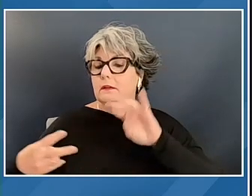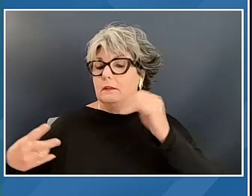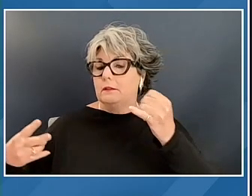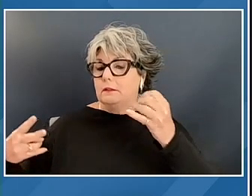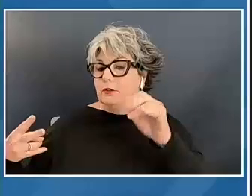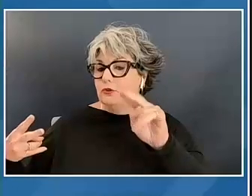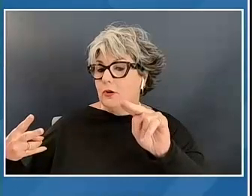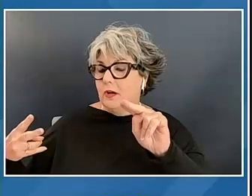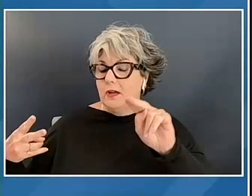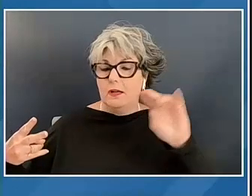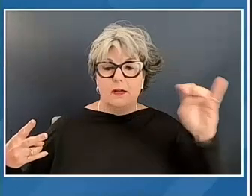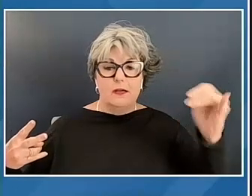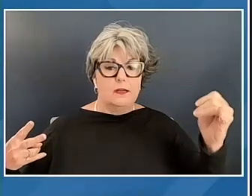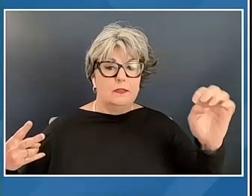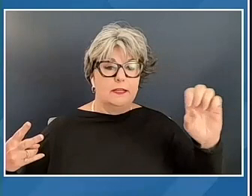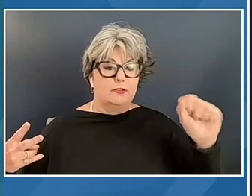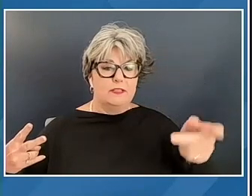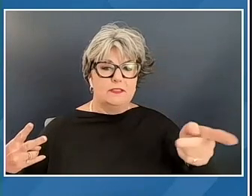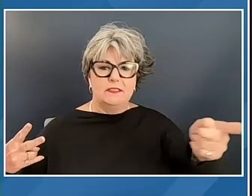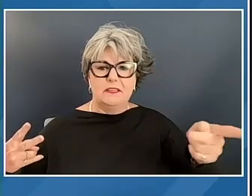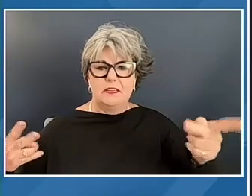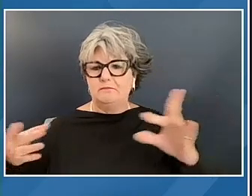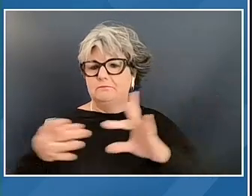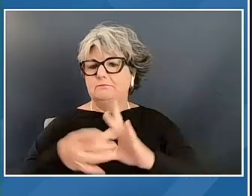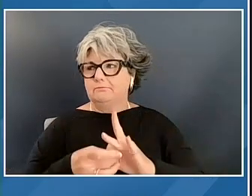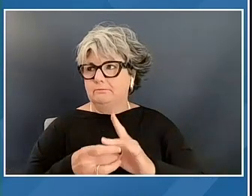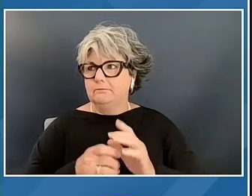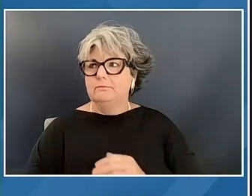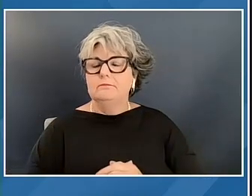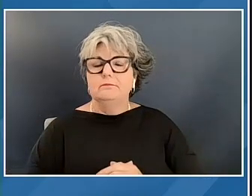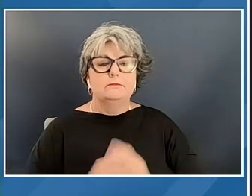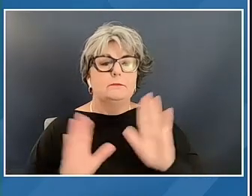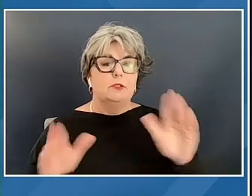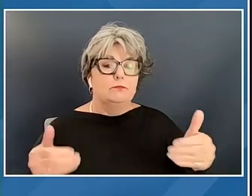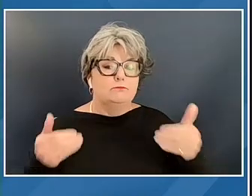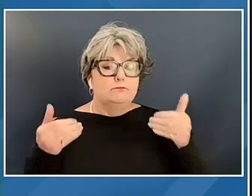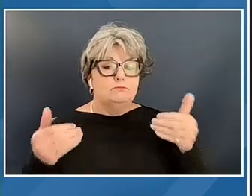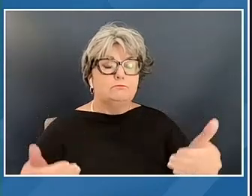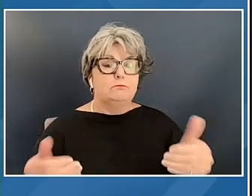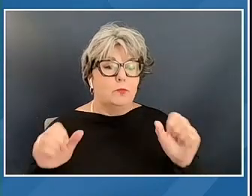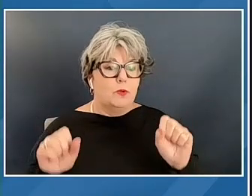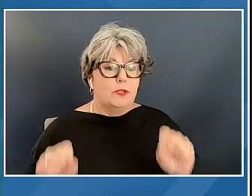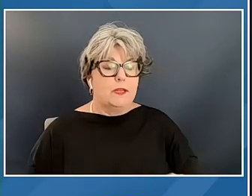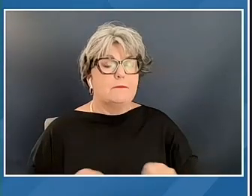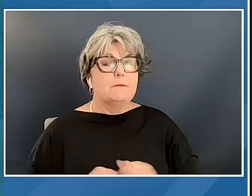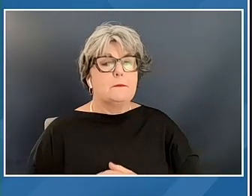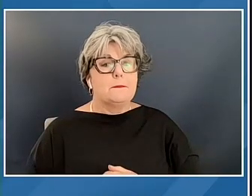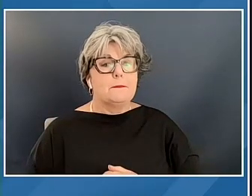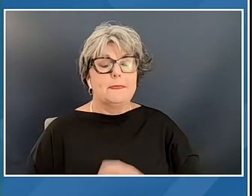I appreciate that so that we can move forward. I believe at this point on our